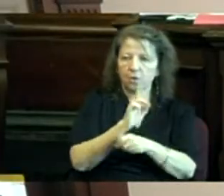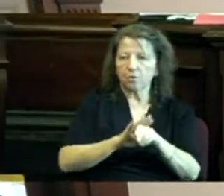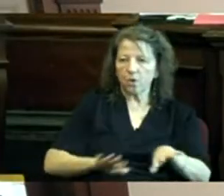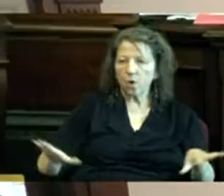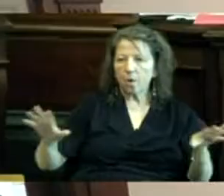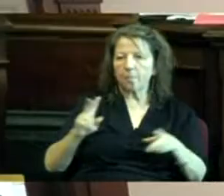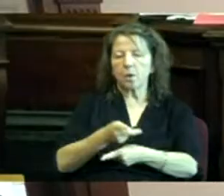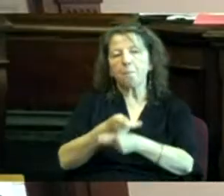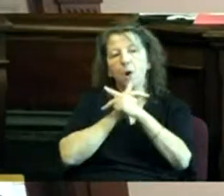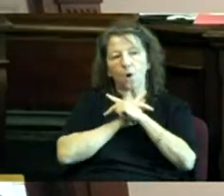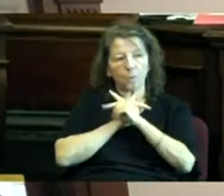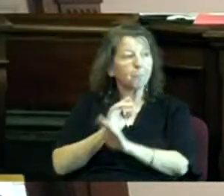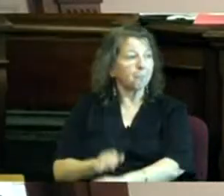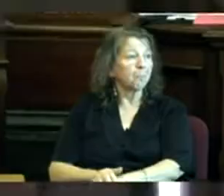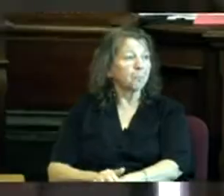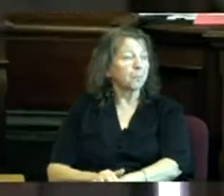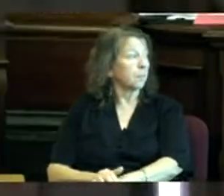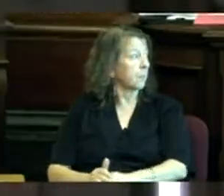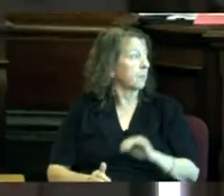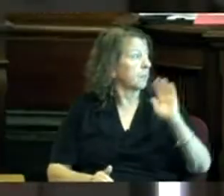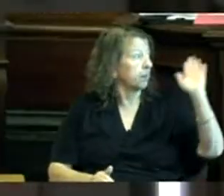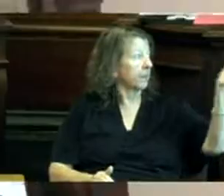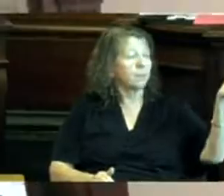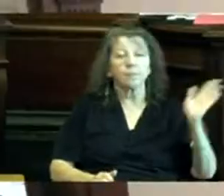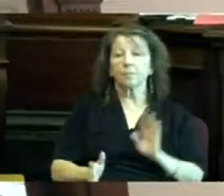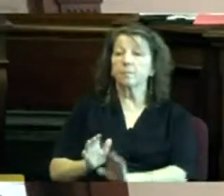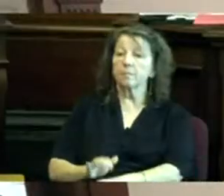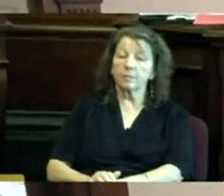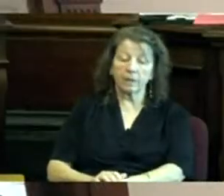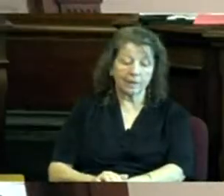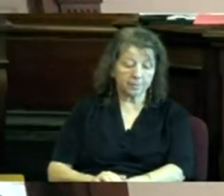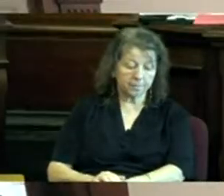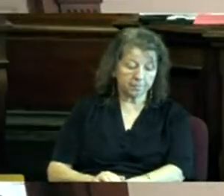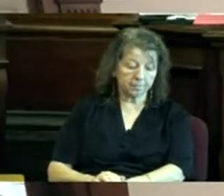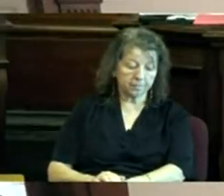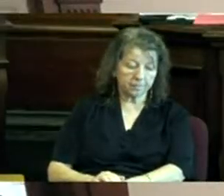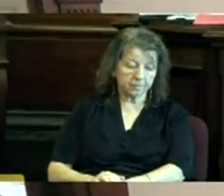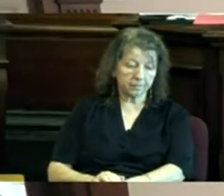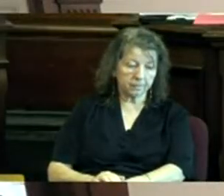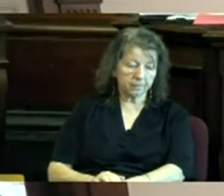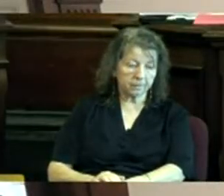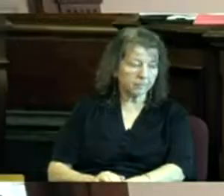week to extend their reach to